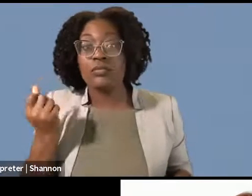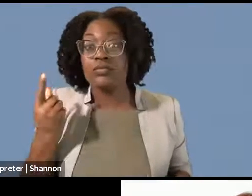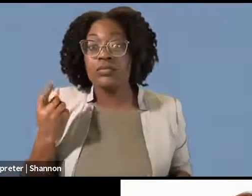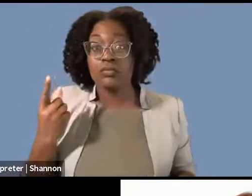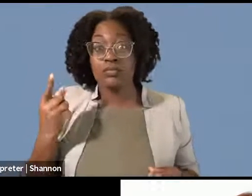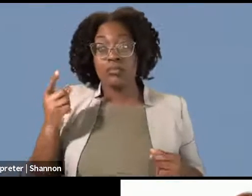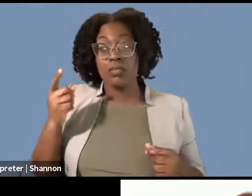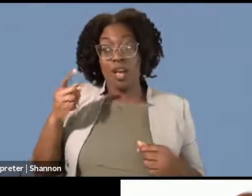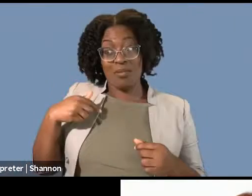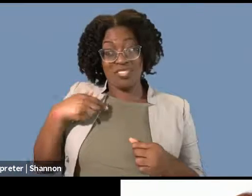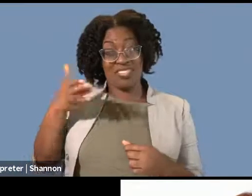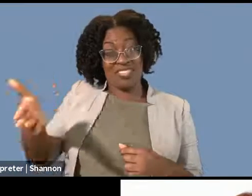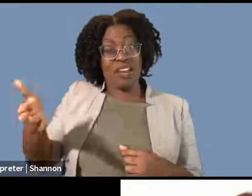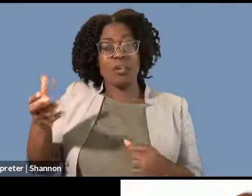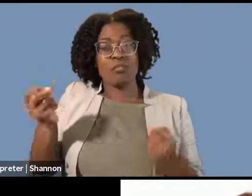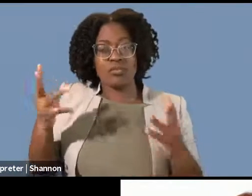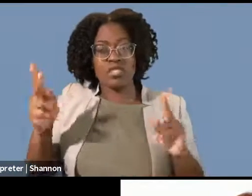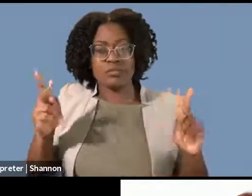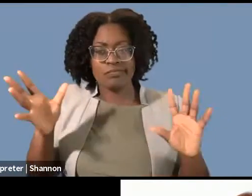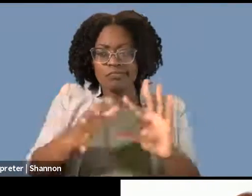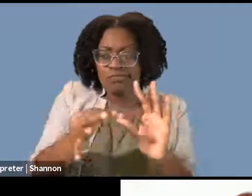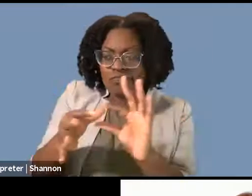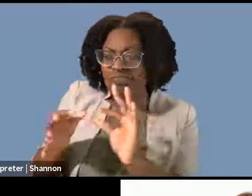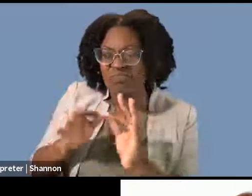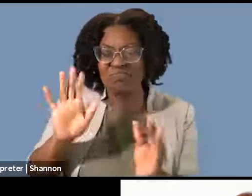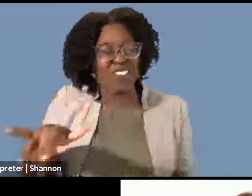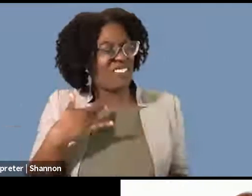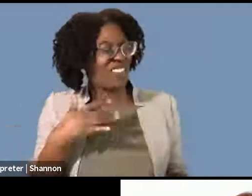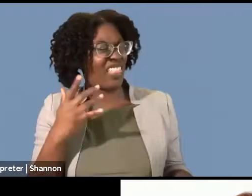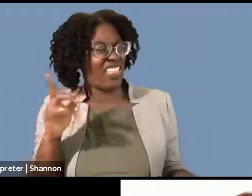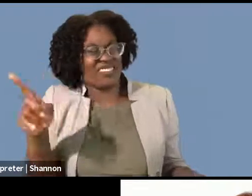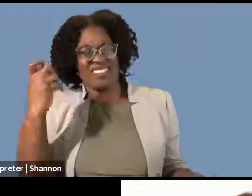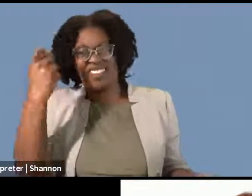and yet the reality is completely different. There is segregation. The police violence against